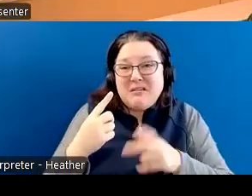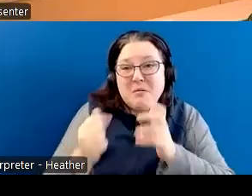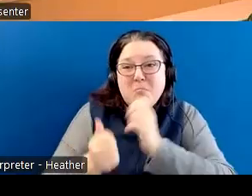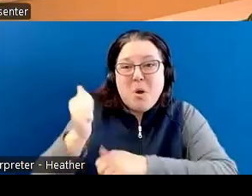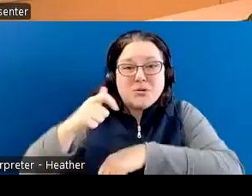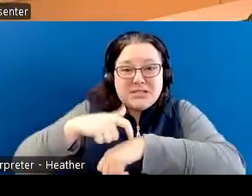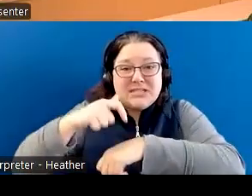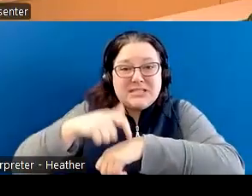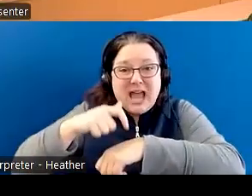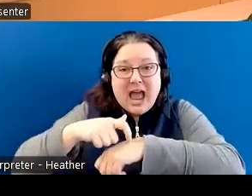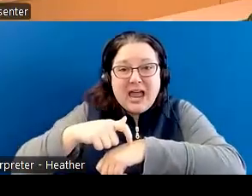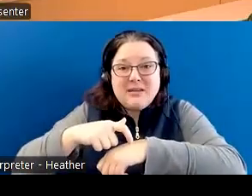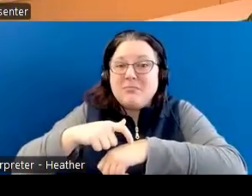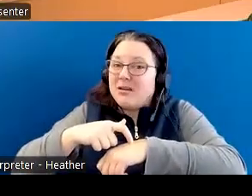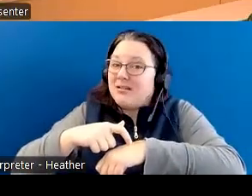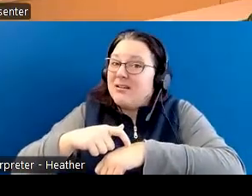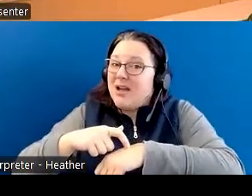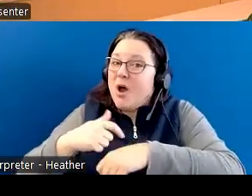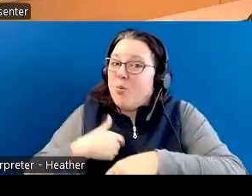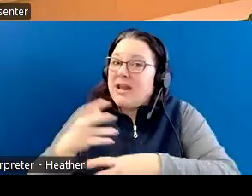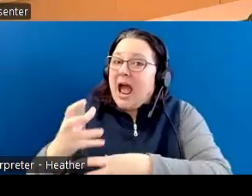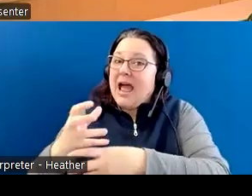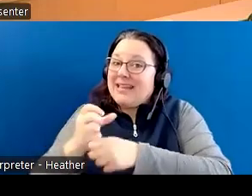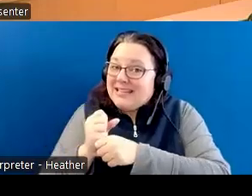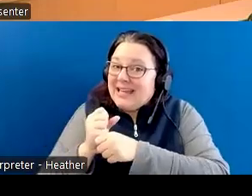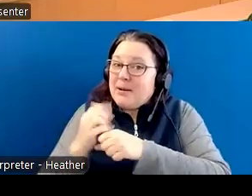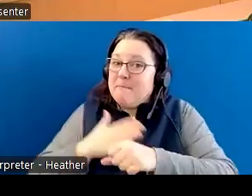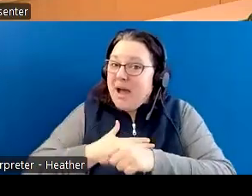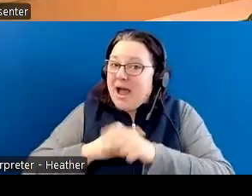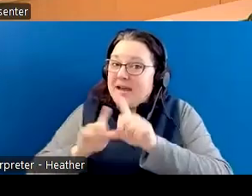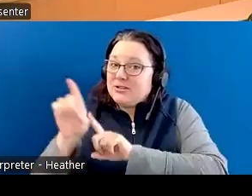built off the teamwork of patients. When I get you stars oh man I felt so heard that's